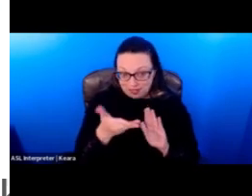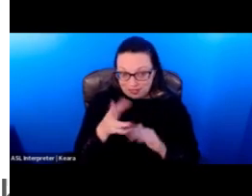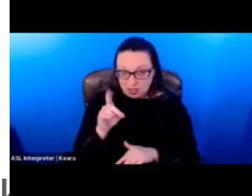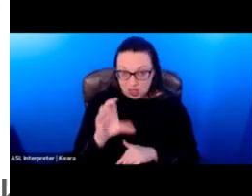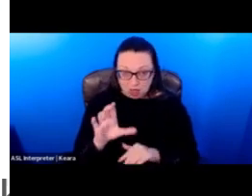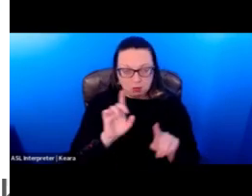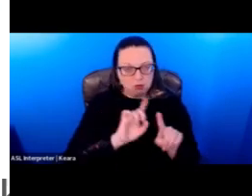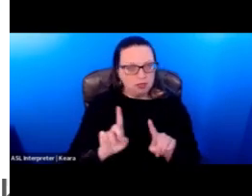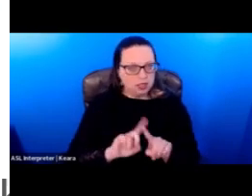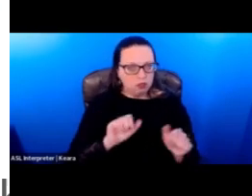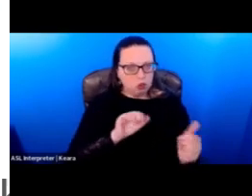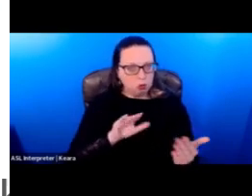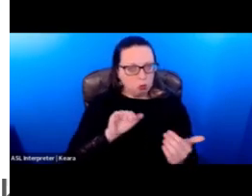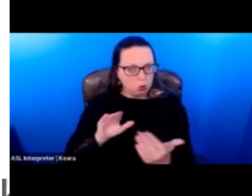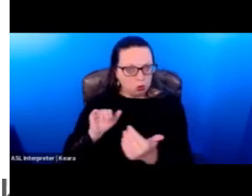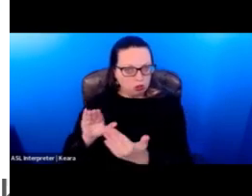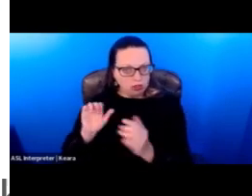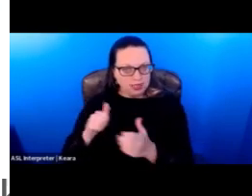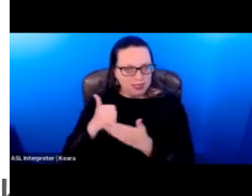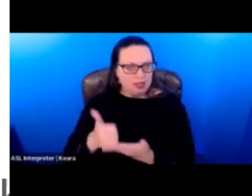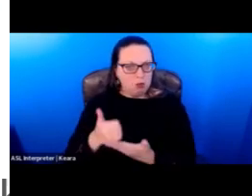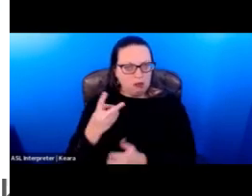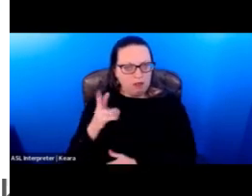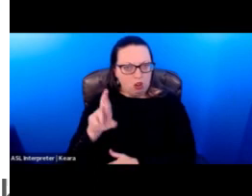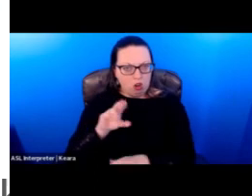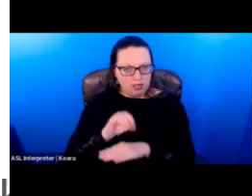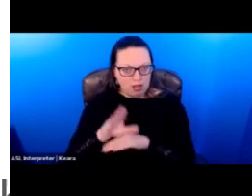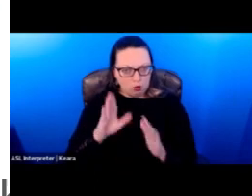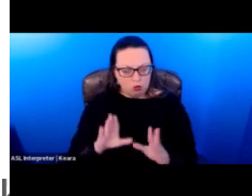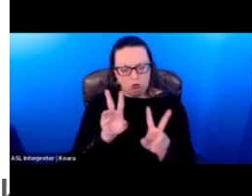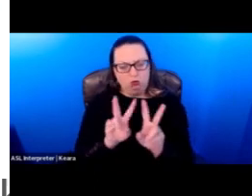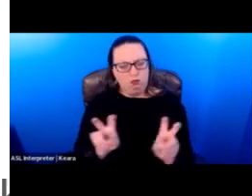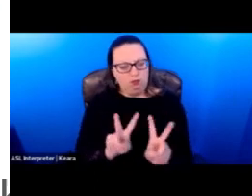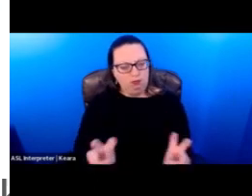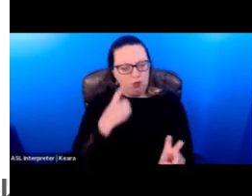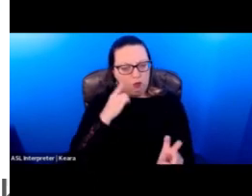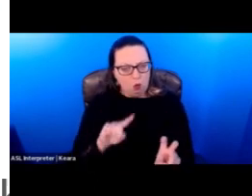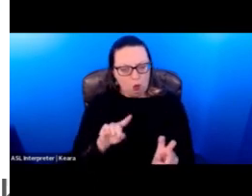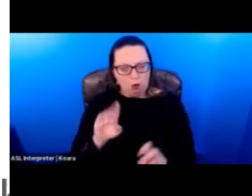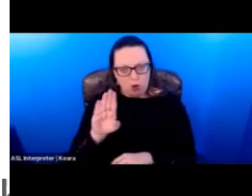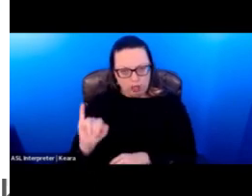strategies that can help a VR counselor assess for brain injury, it is not one size fits